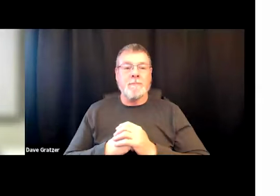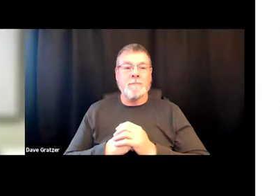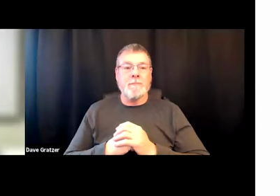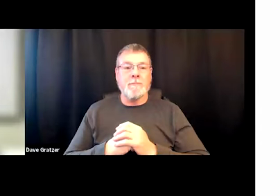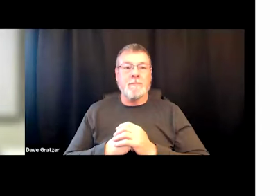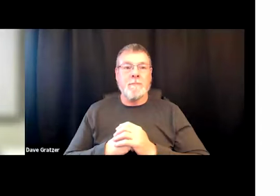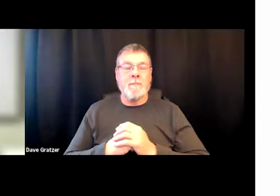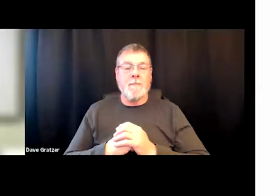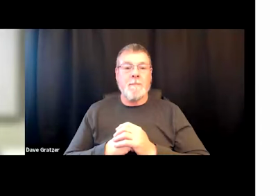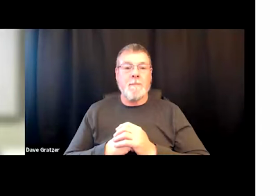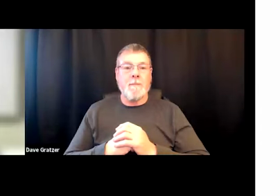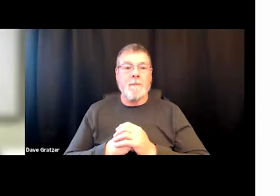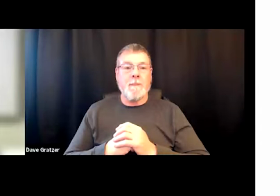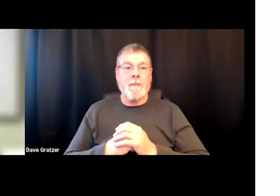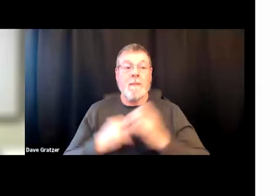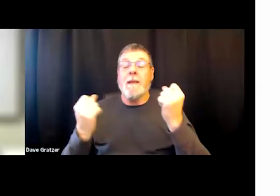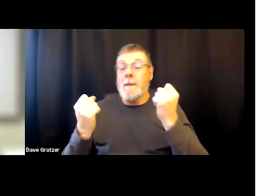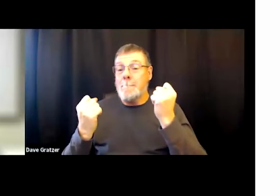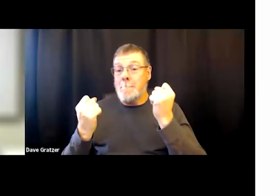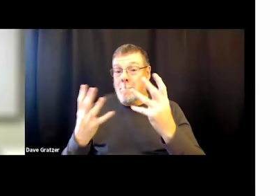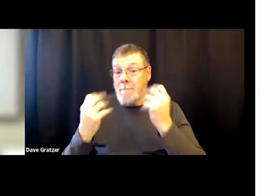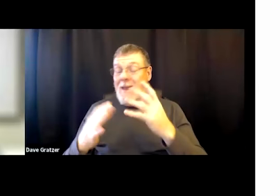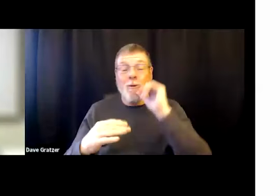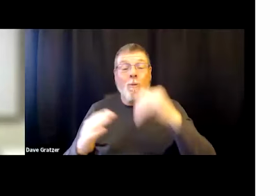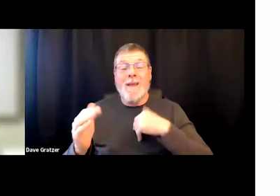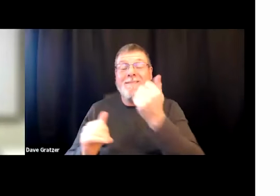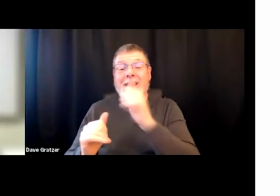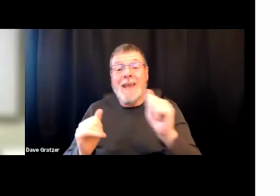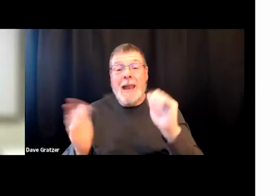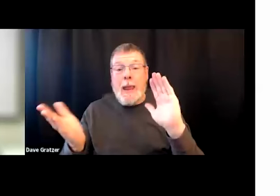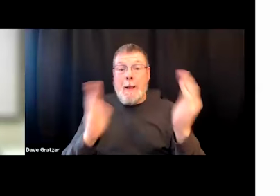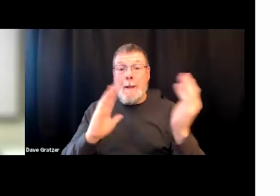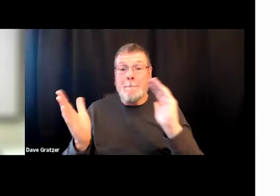Many of the instruments we don't have comparative data about their effectiveness